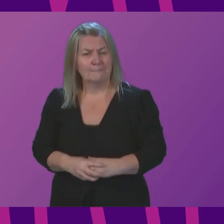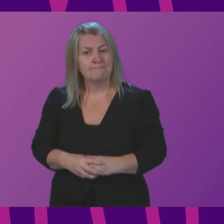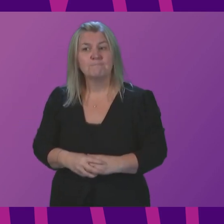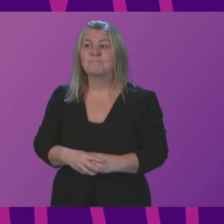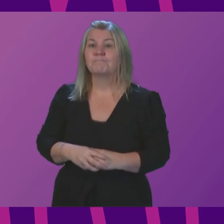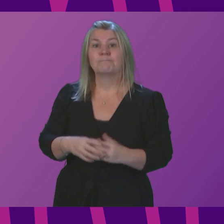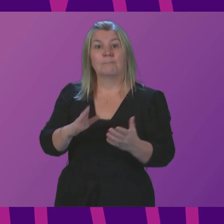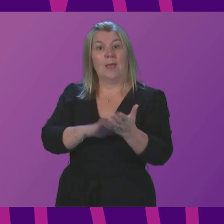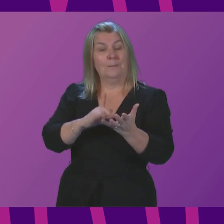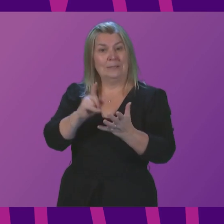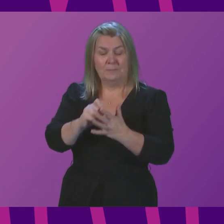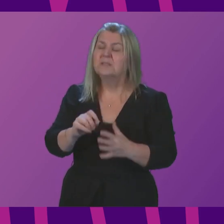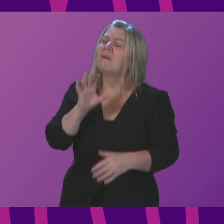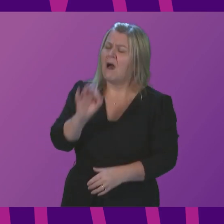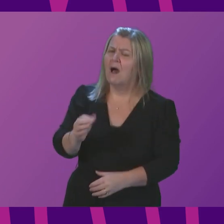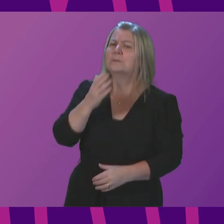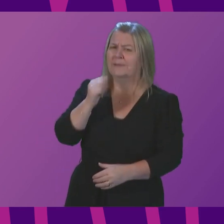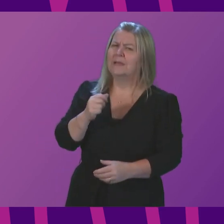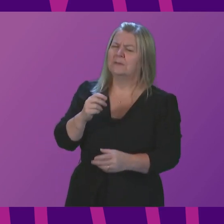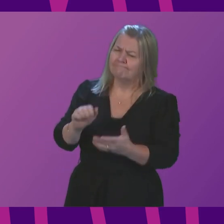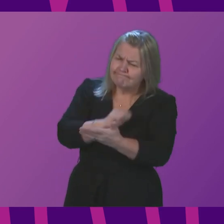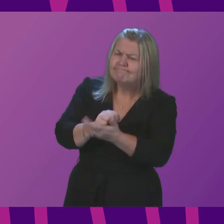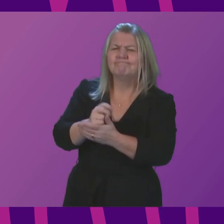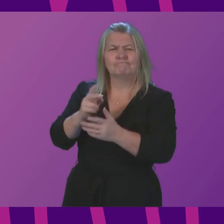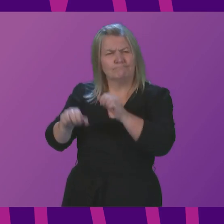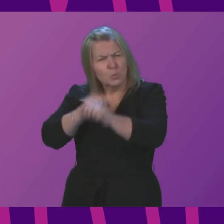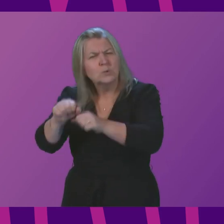called for a much more humane approach to asylum, and we will continue to do so in the